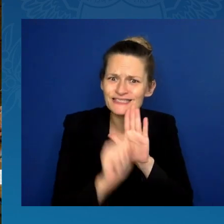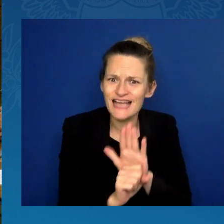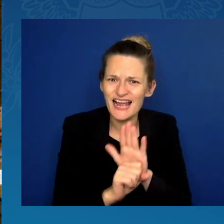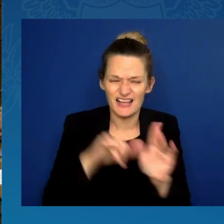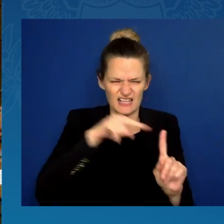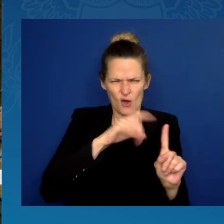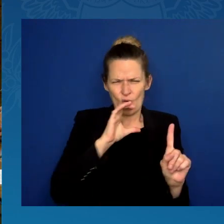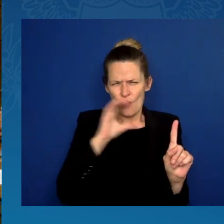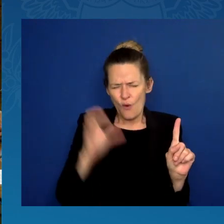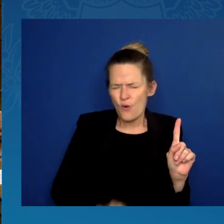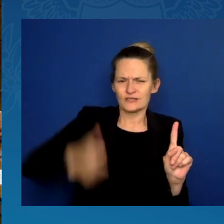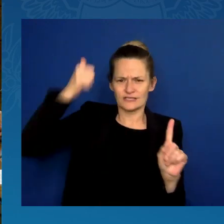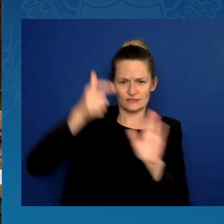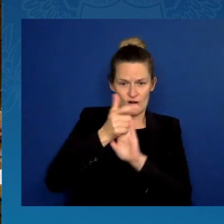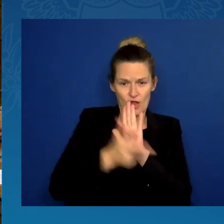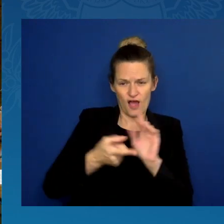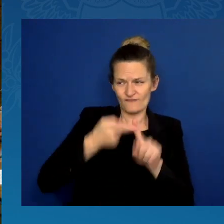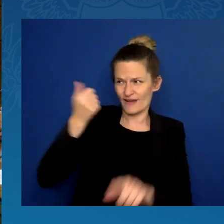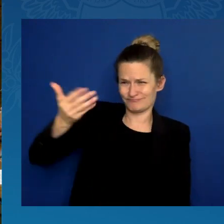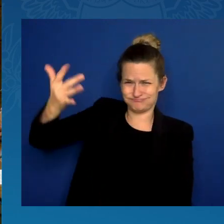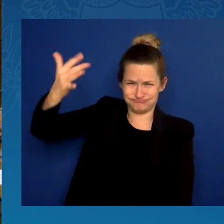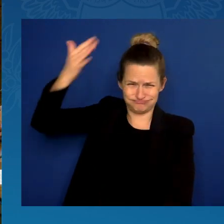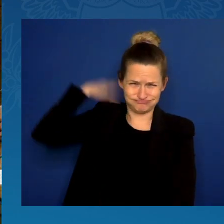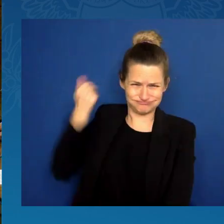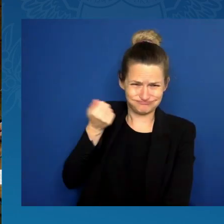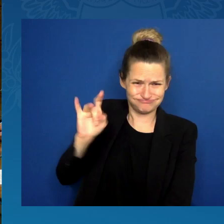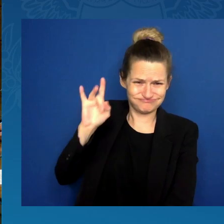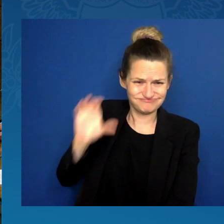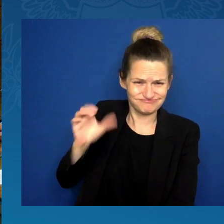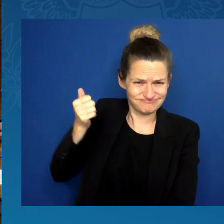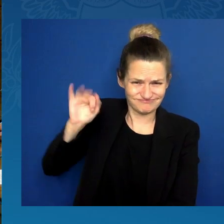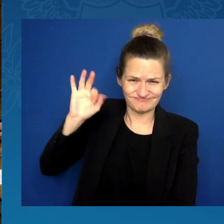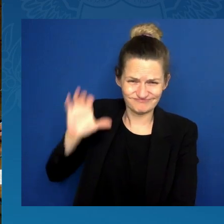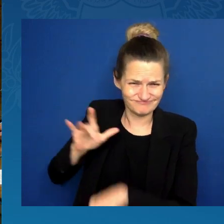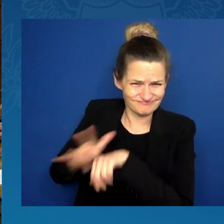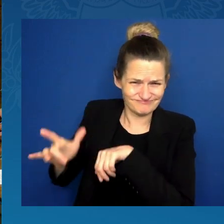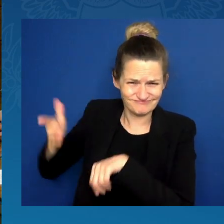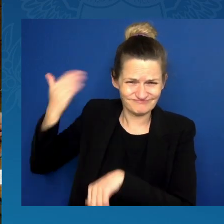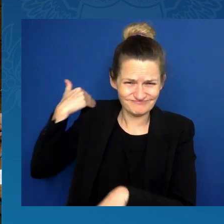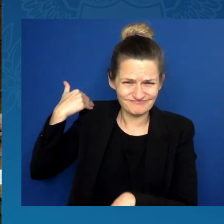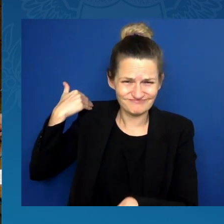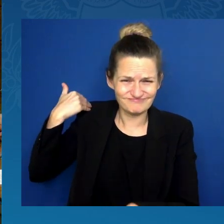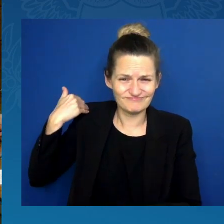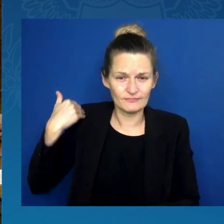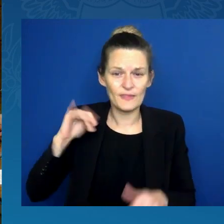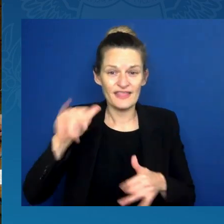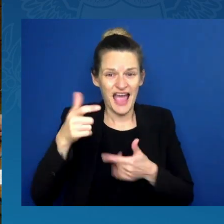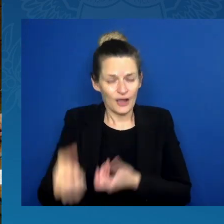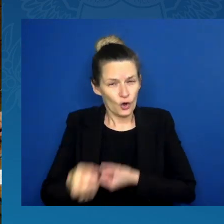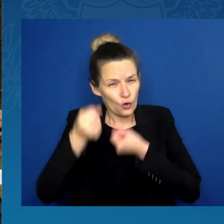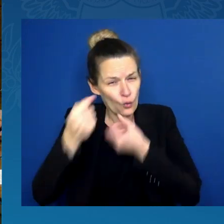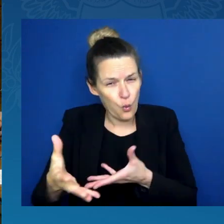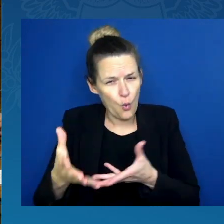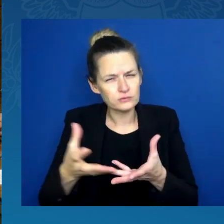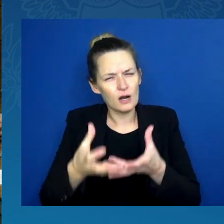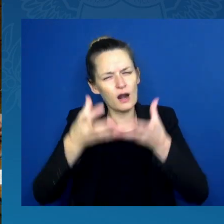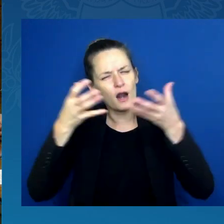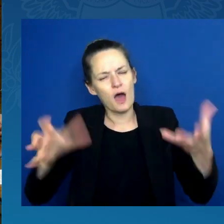and it's caused a lot of confusion within our state. It has caused -- we only have ten providers in the state of Arizona,